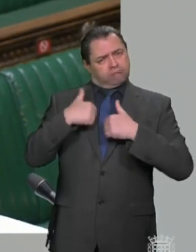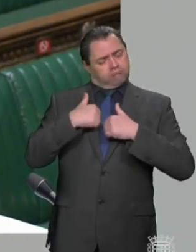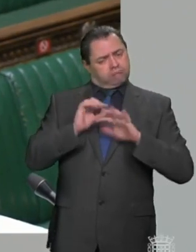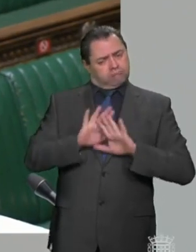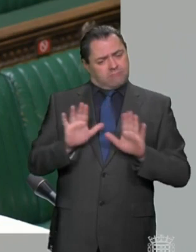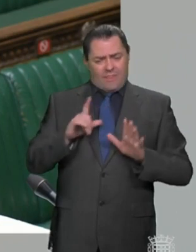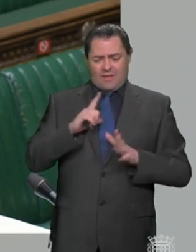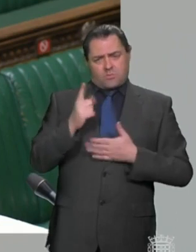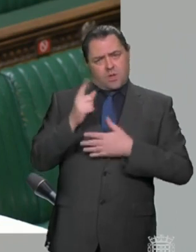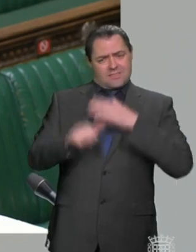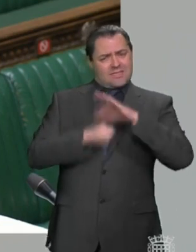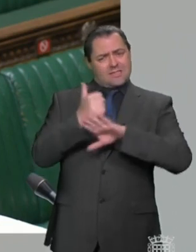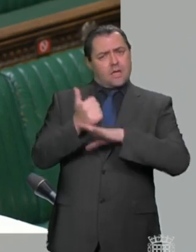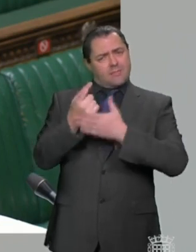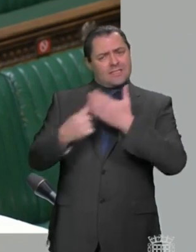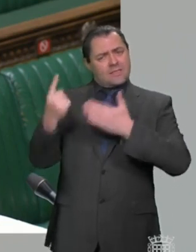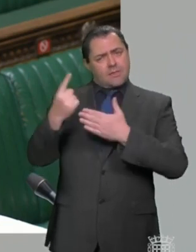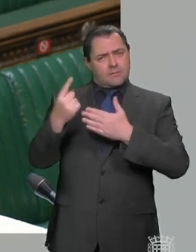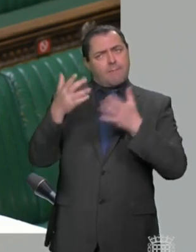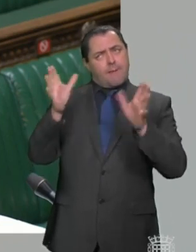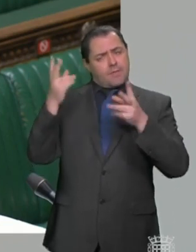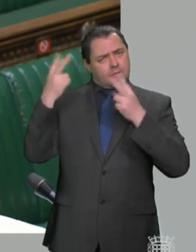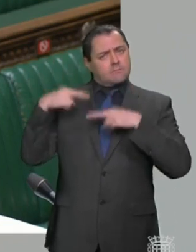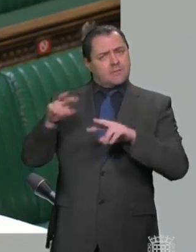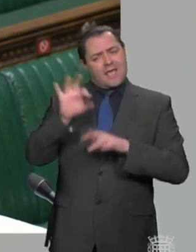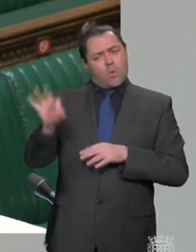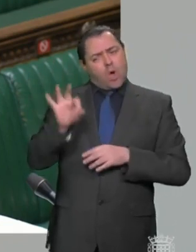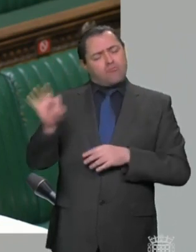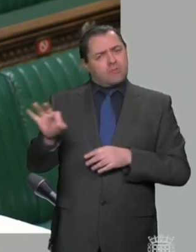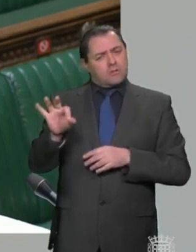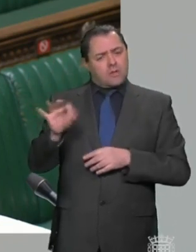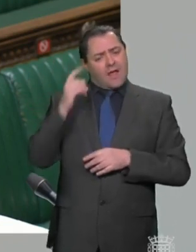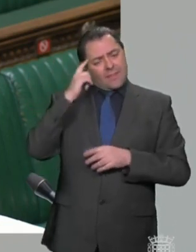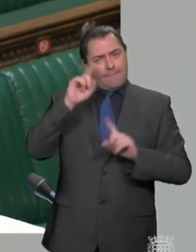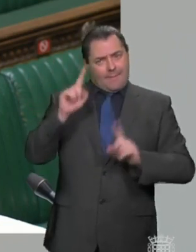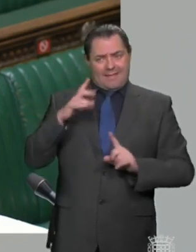public inquiry is that I believe the people of this country deserve to have daylight shone on